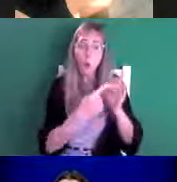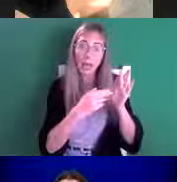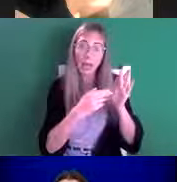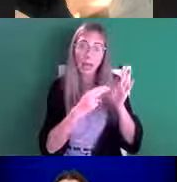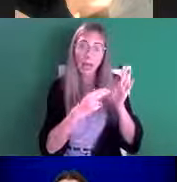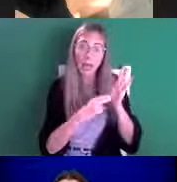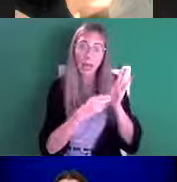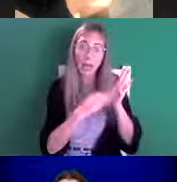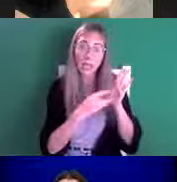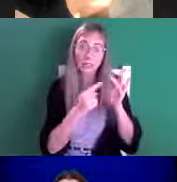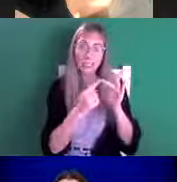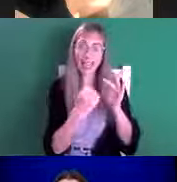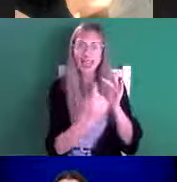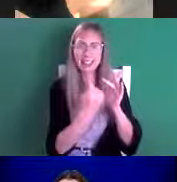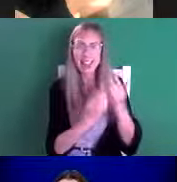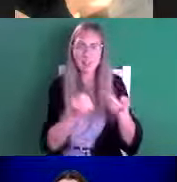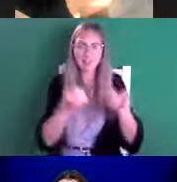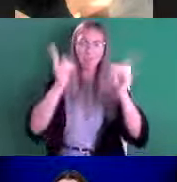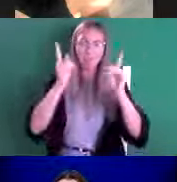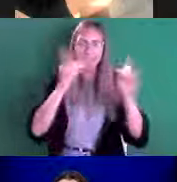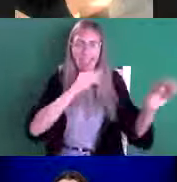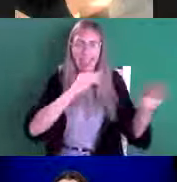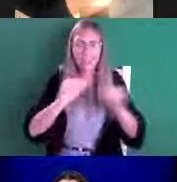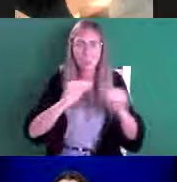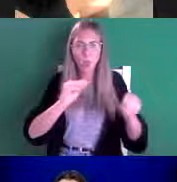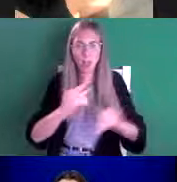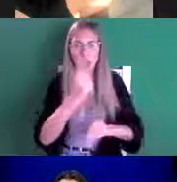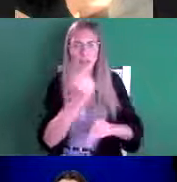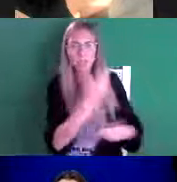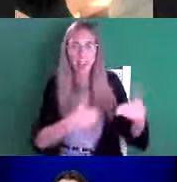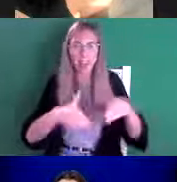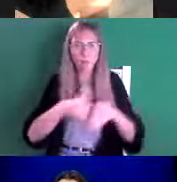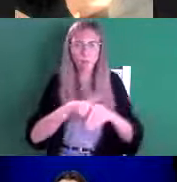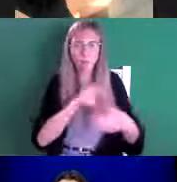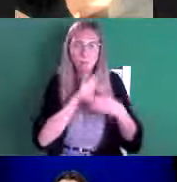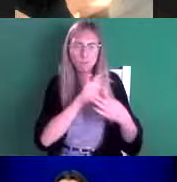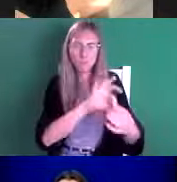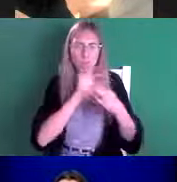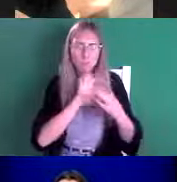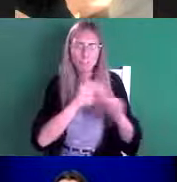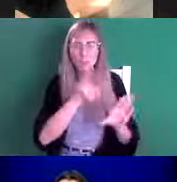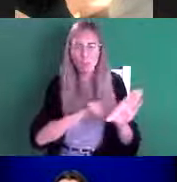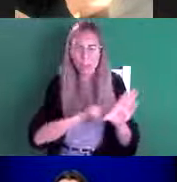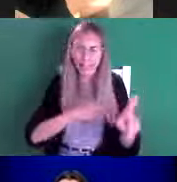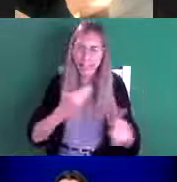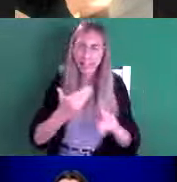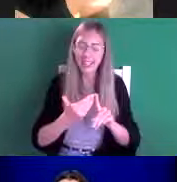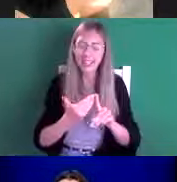lindsay's worked a lot with us as well over the years around inclusion of disabled people and